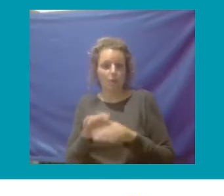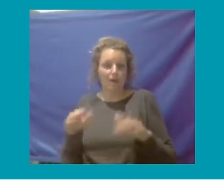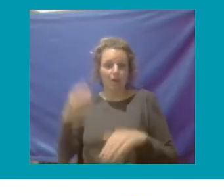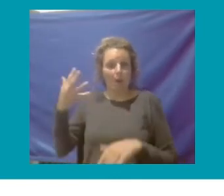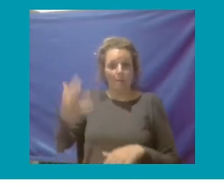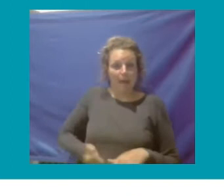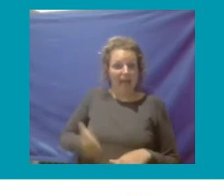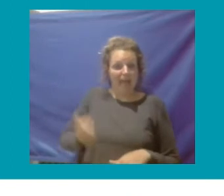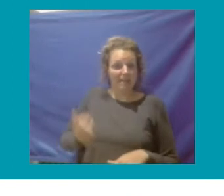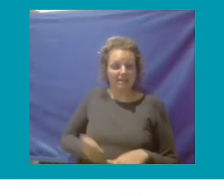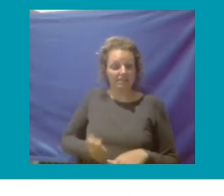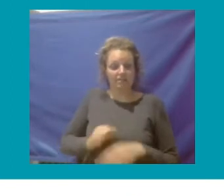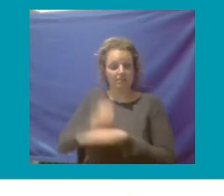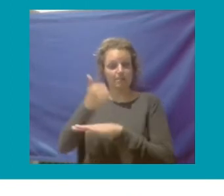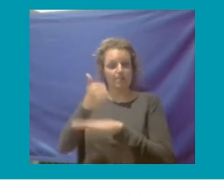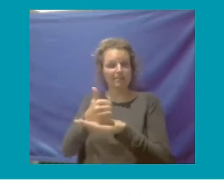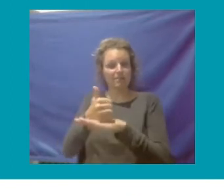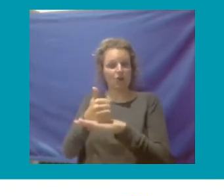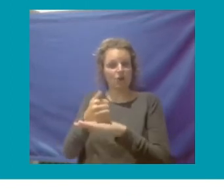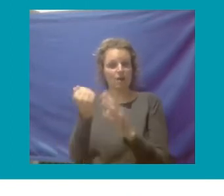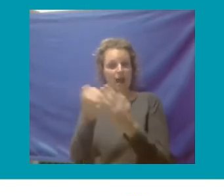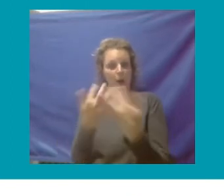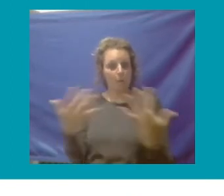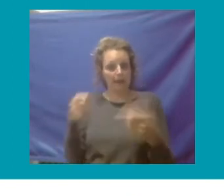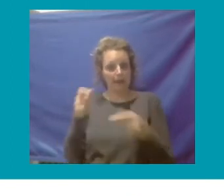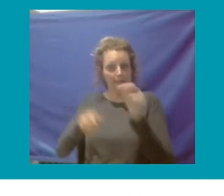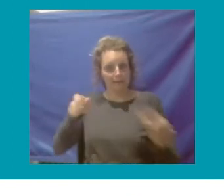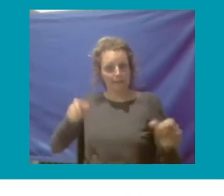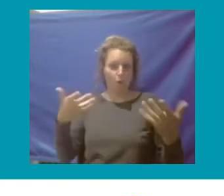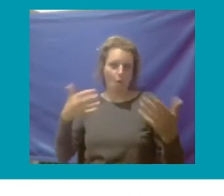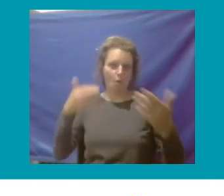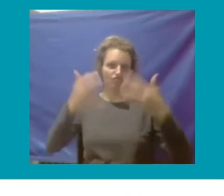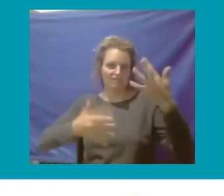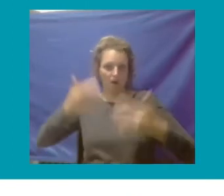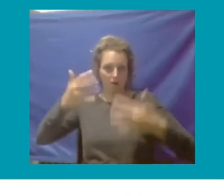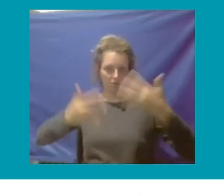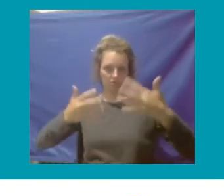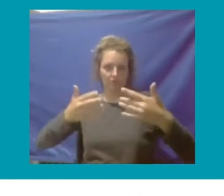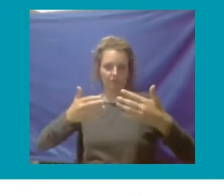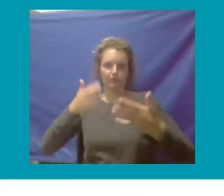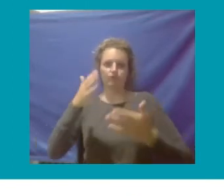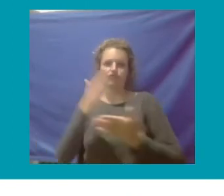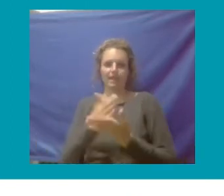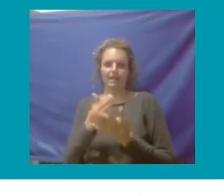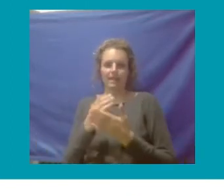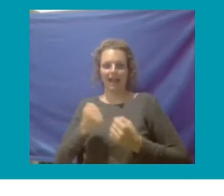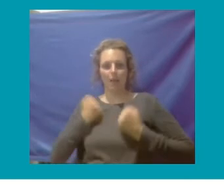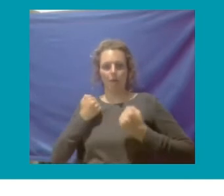Our motivation is for disabled people to have access to the jobs where they're going to thrive.